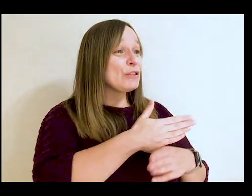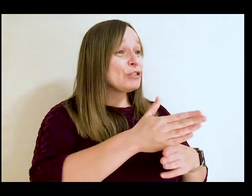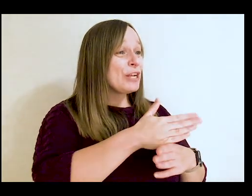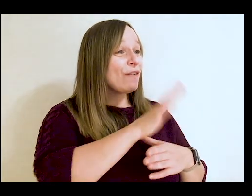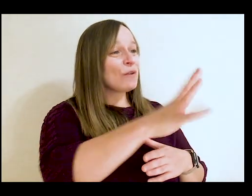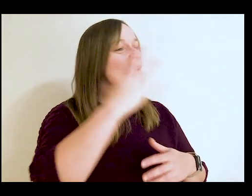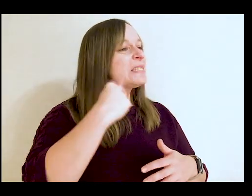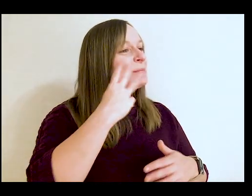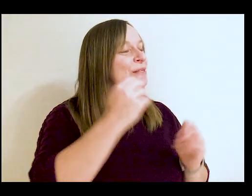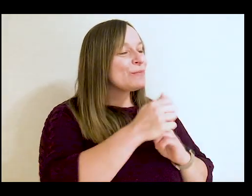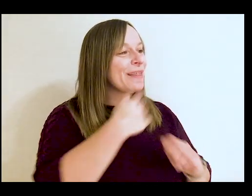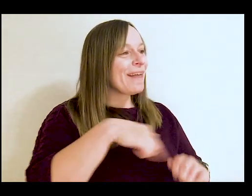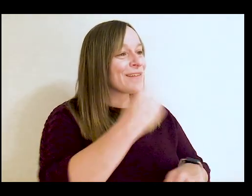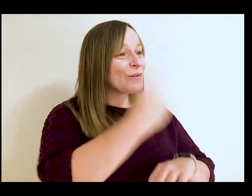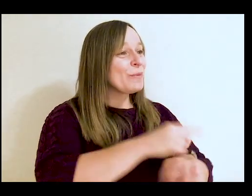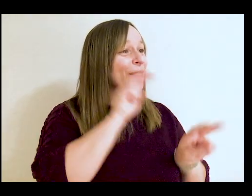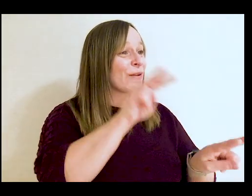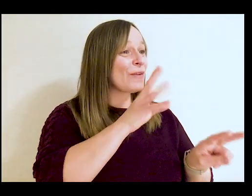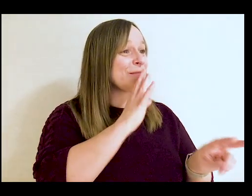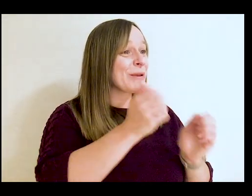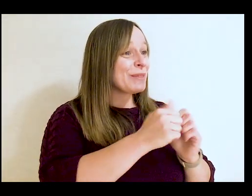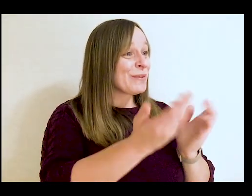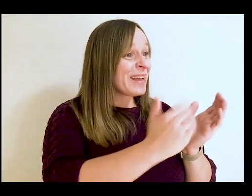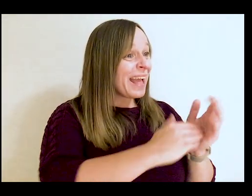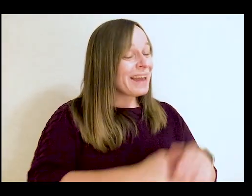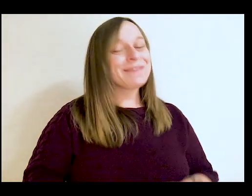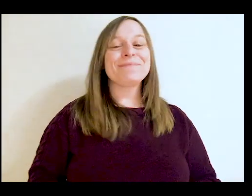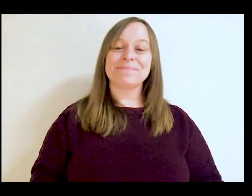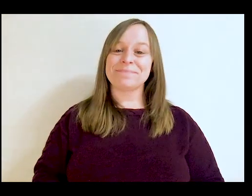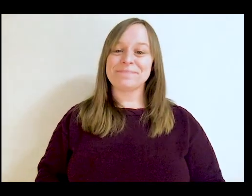sharing your experience with us today. We look forward to speaking to you again.